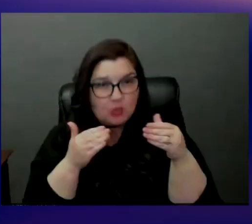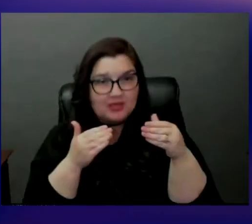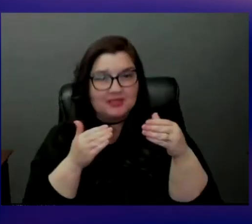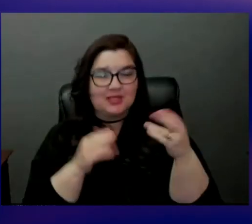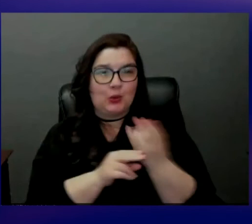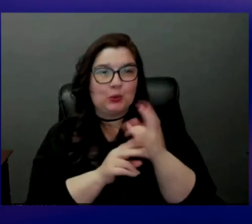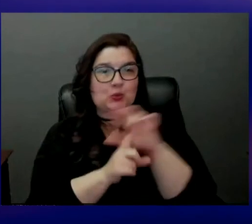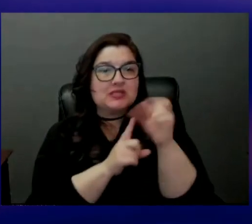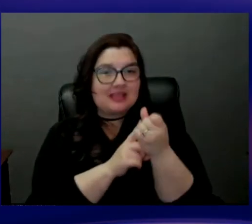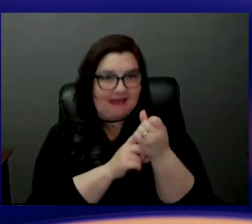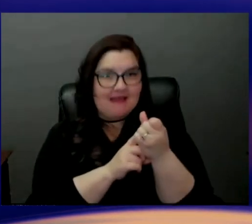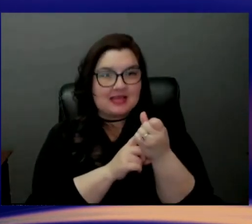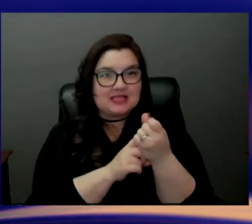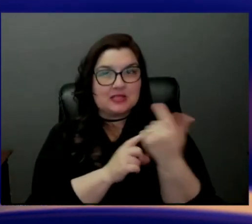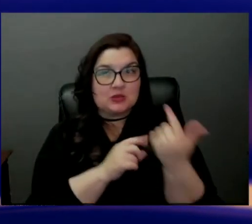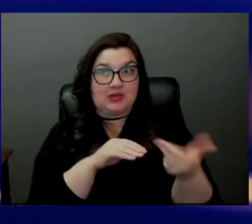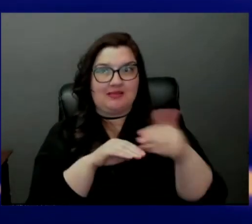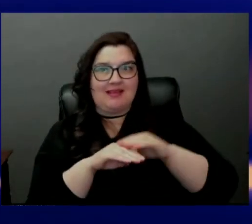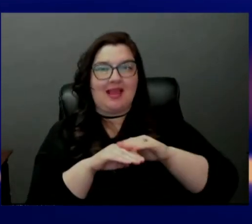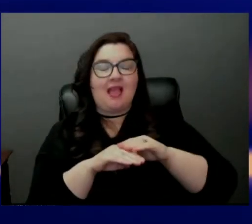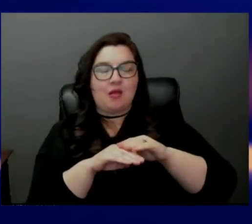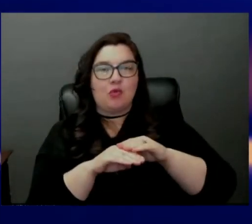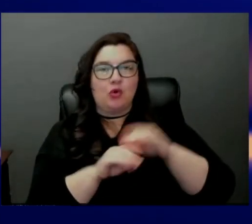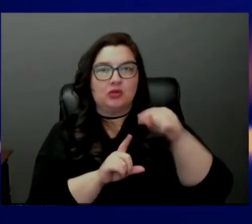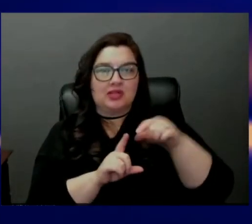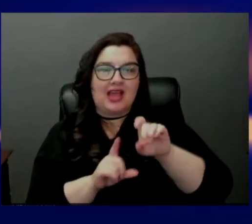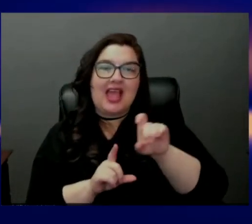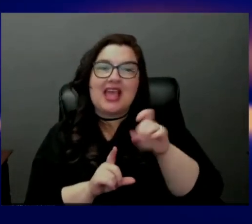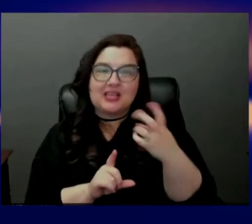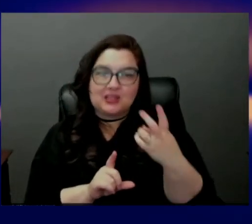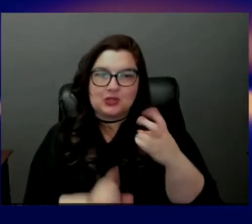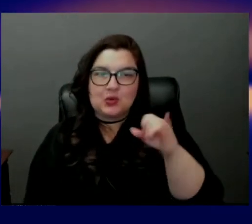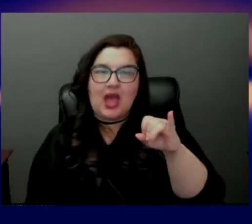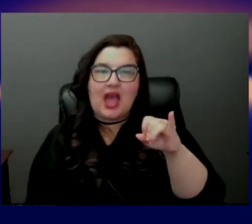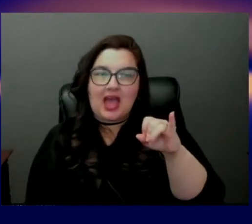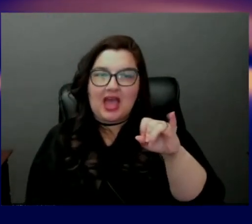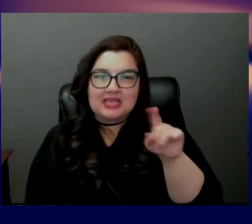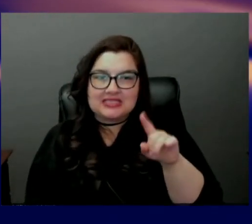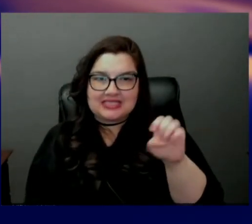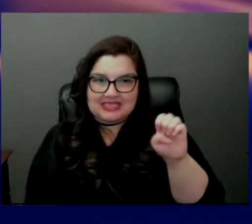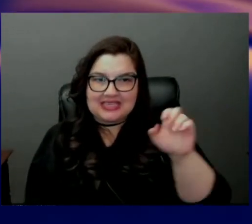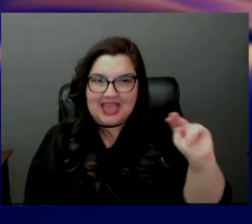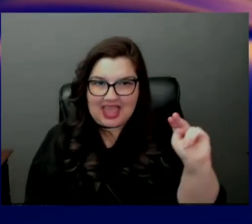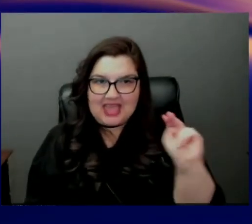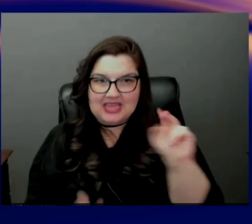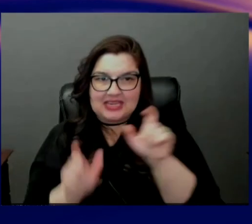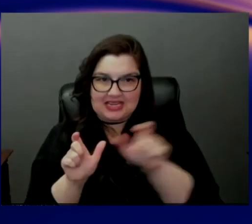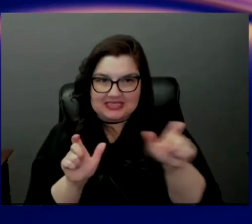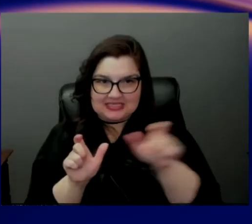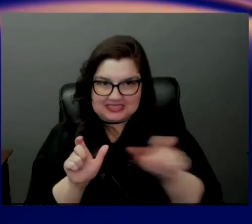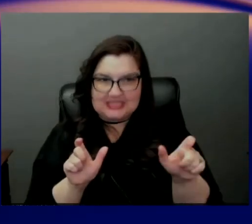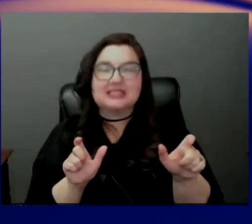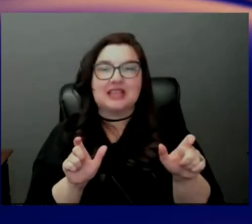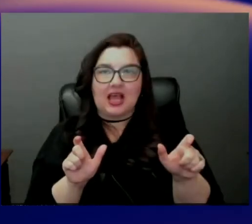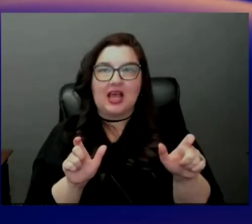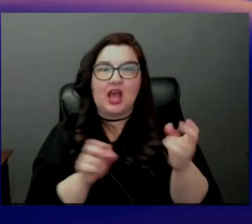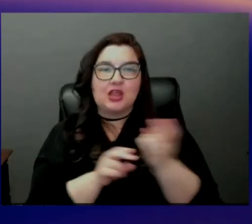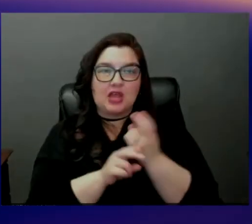is with the X2 IEDN instances. And they use its partnership with us in Intel there